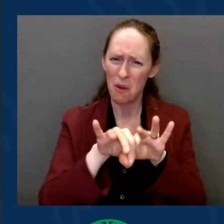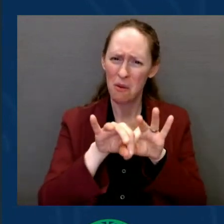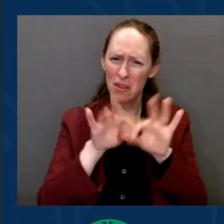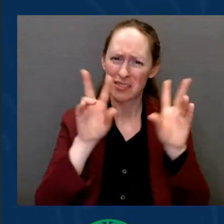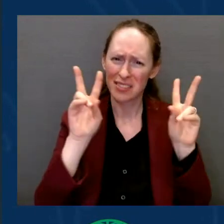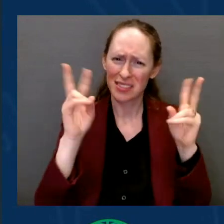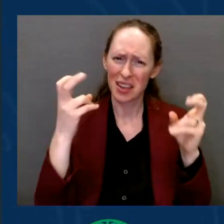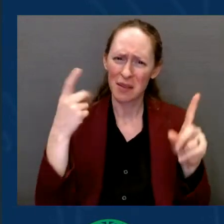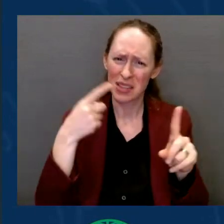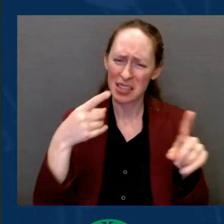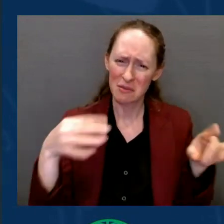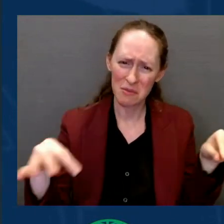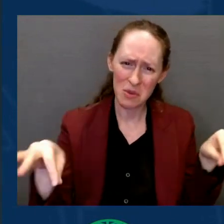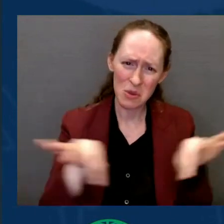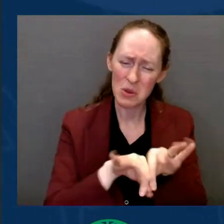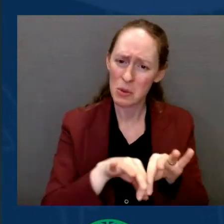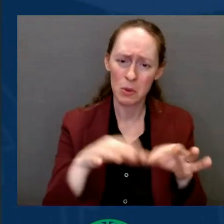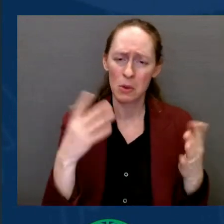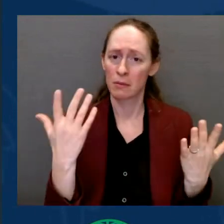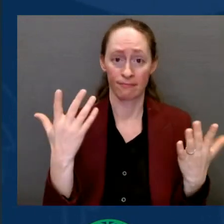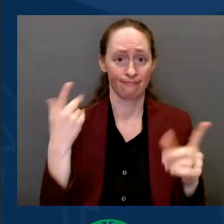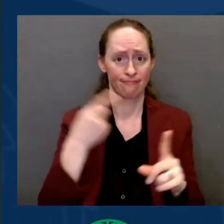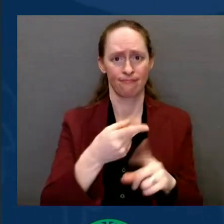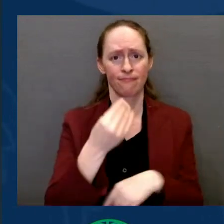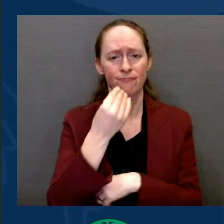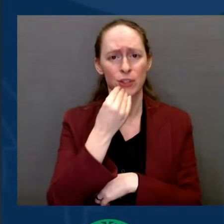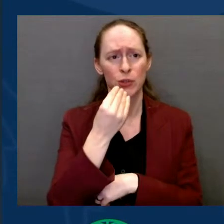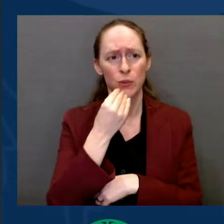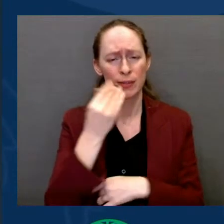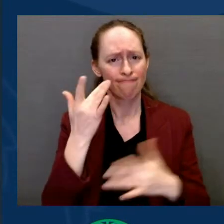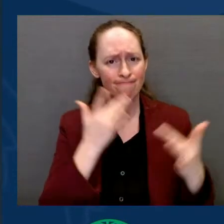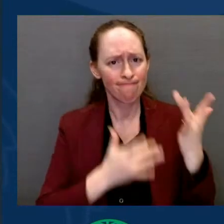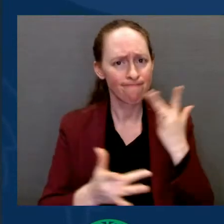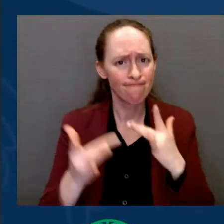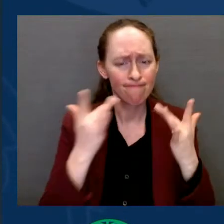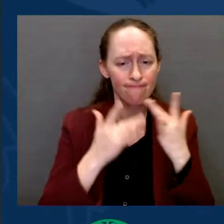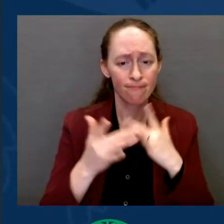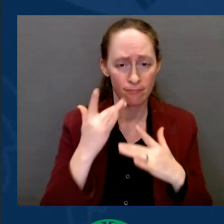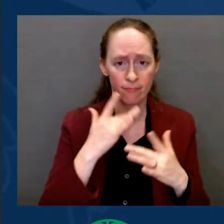Last year, nearly 120 million people in Africa